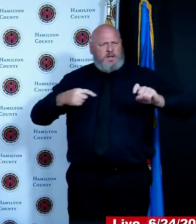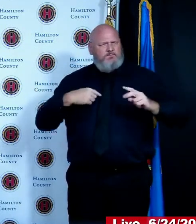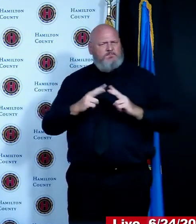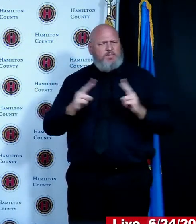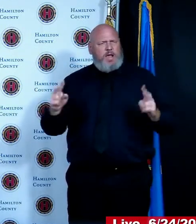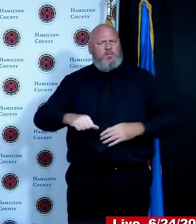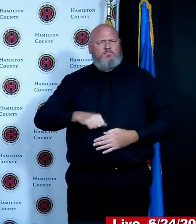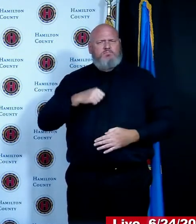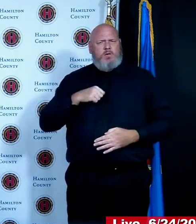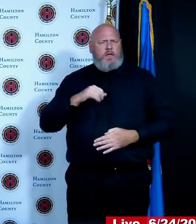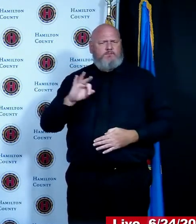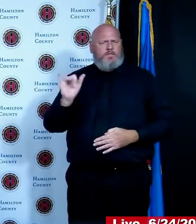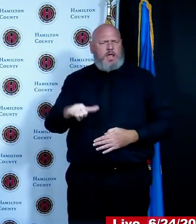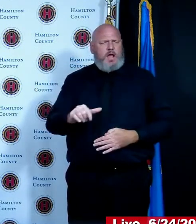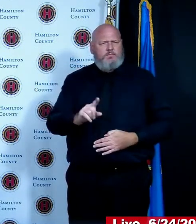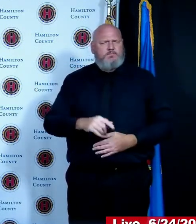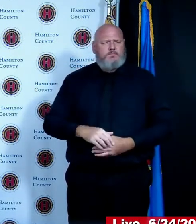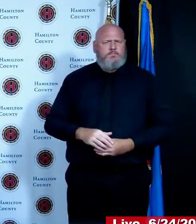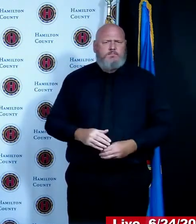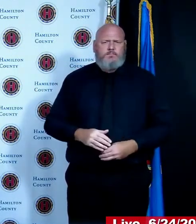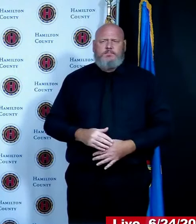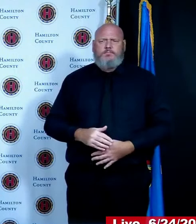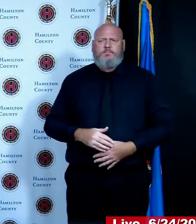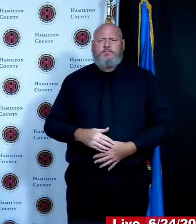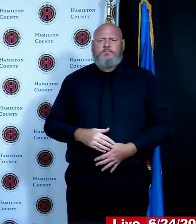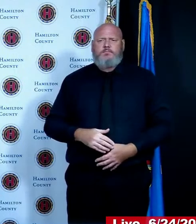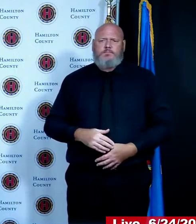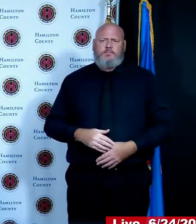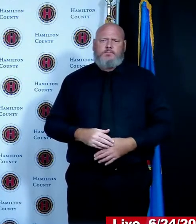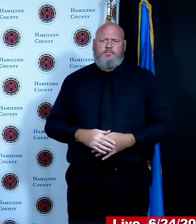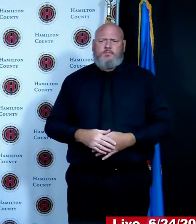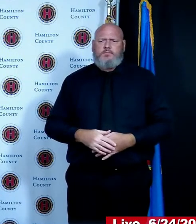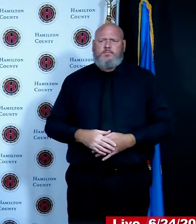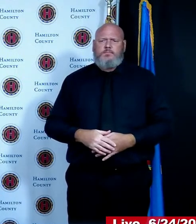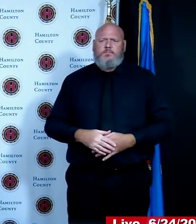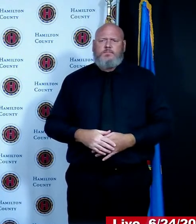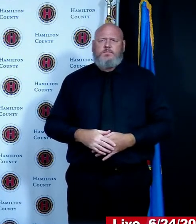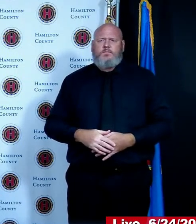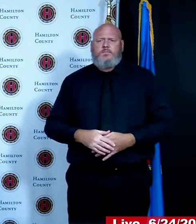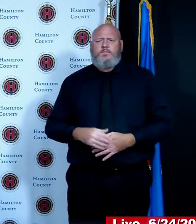manned by the or staffed I should say by the Ohio National Guard will be up and